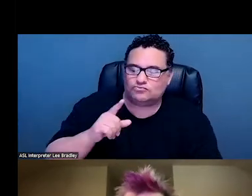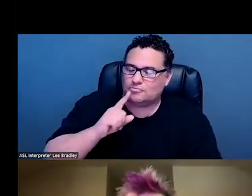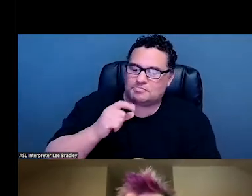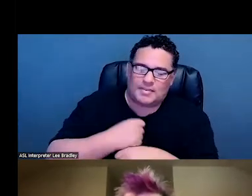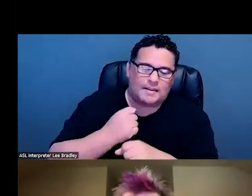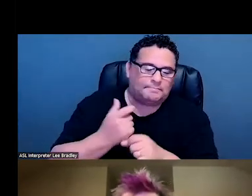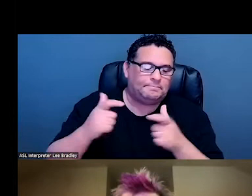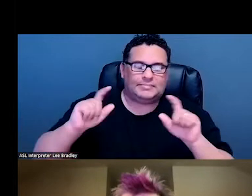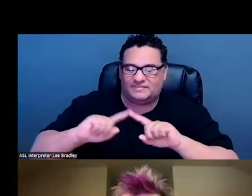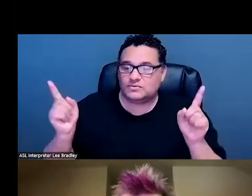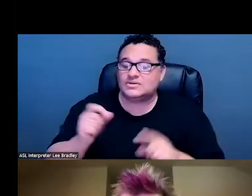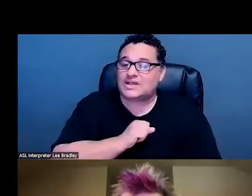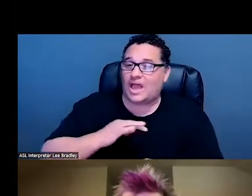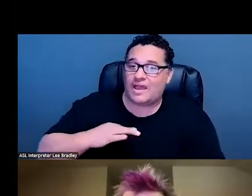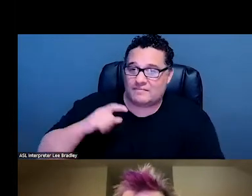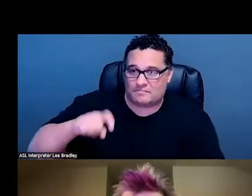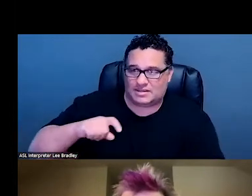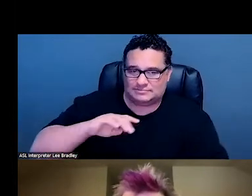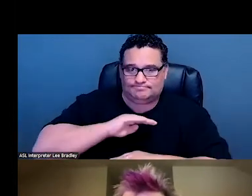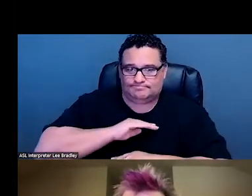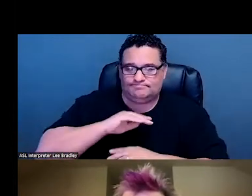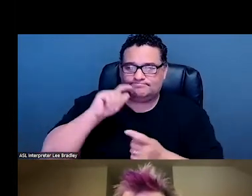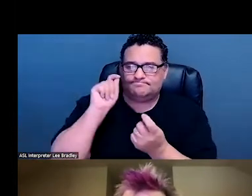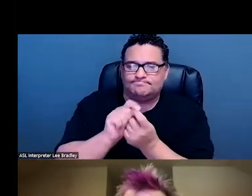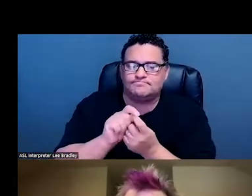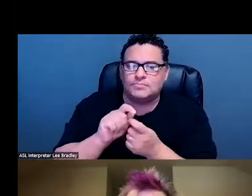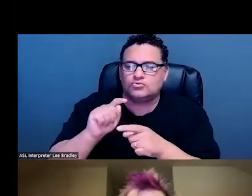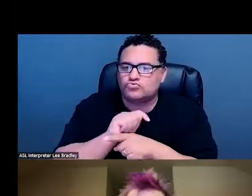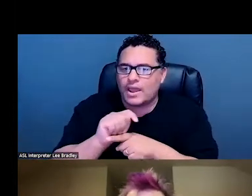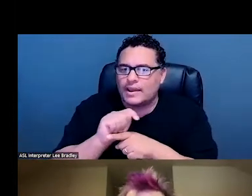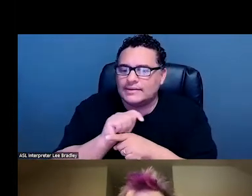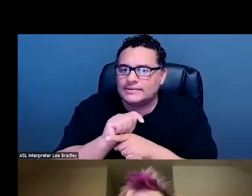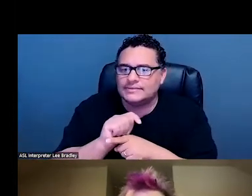STAFF HAVE TO MEET CERTAIN TRAINING REQUIREMENTS, GO THROUGH CERTAIN TRAINING. AND THEN THEY HAVE